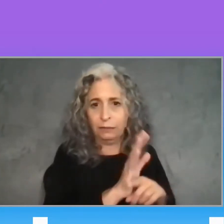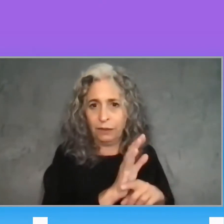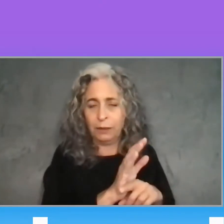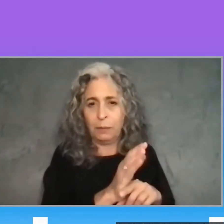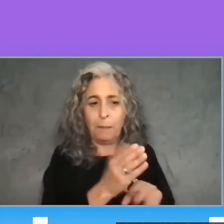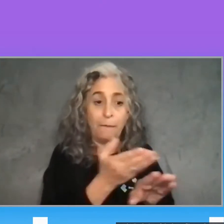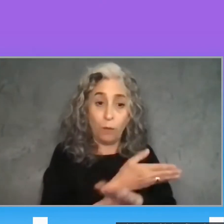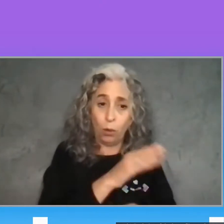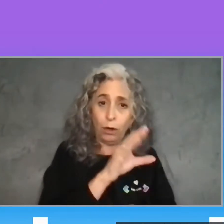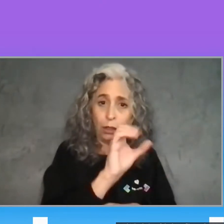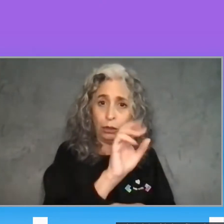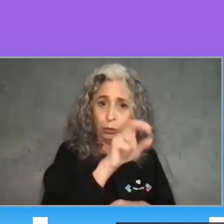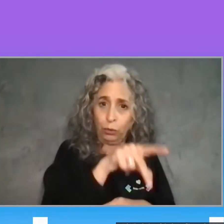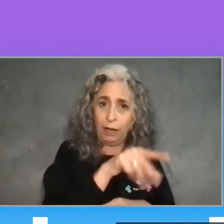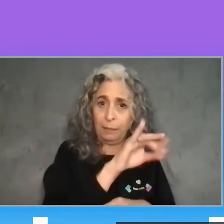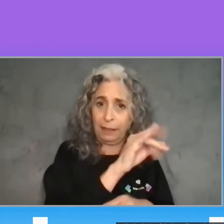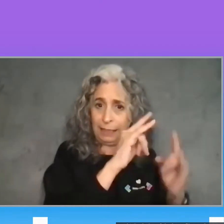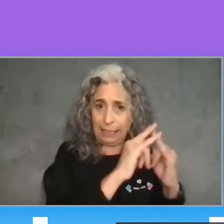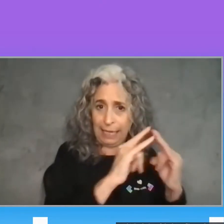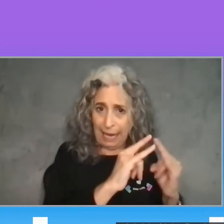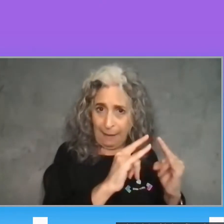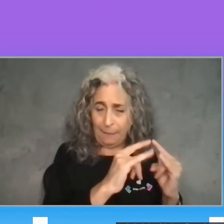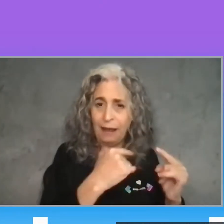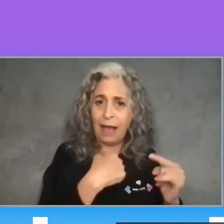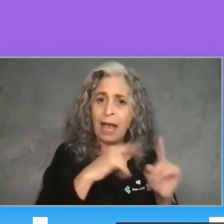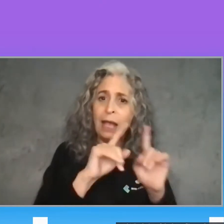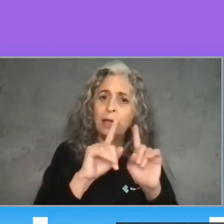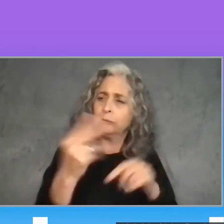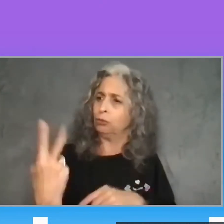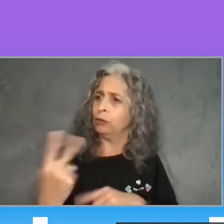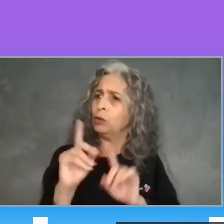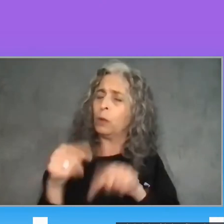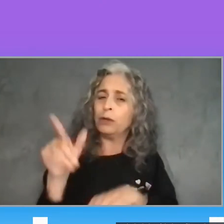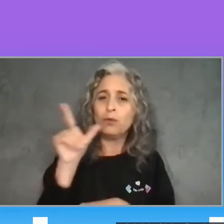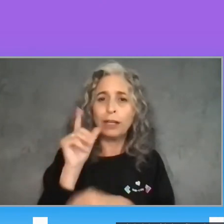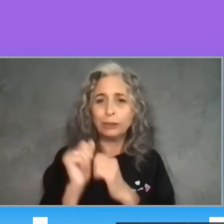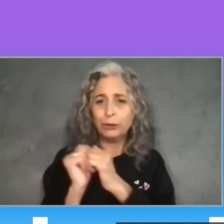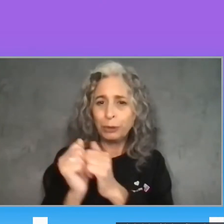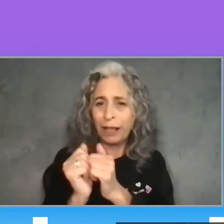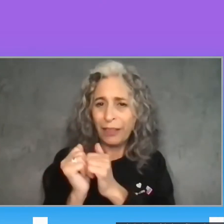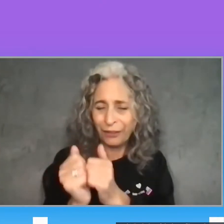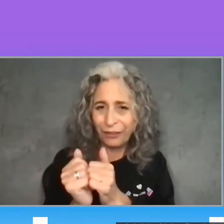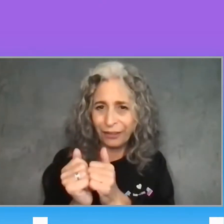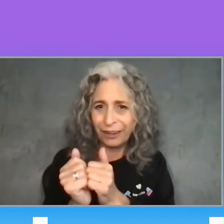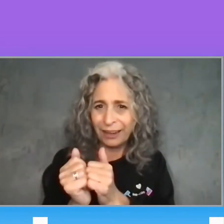film, The Crip Camp, I took her